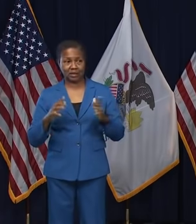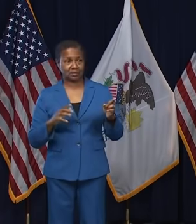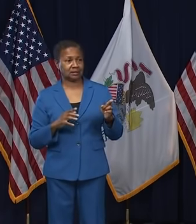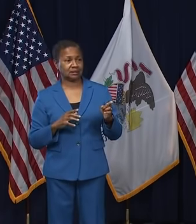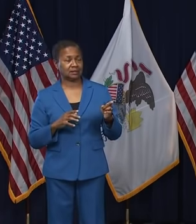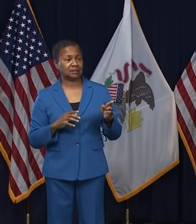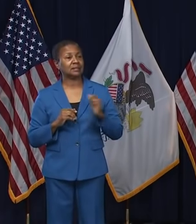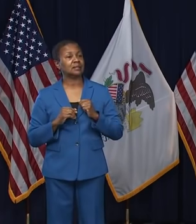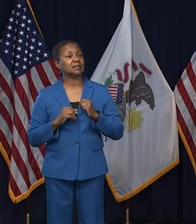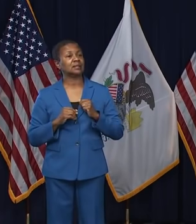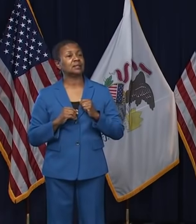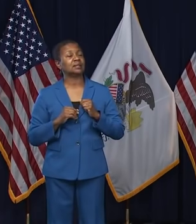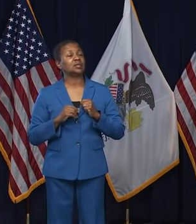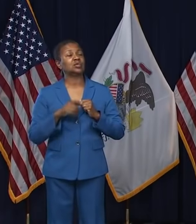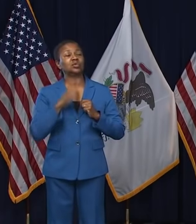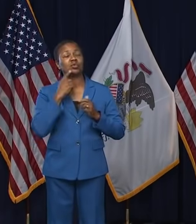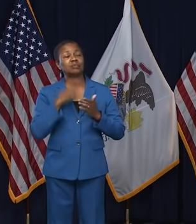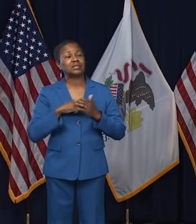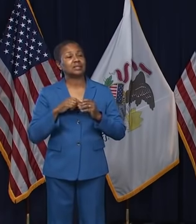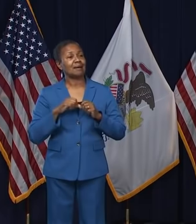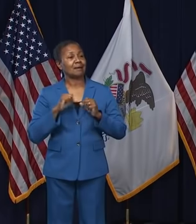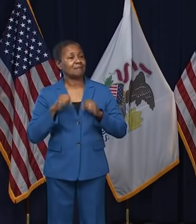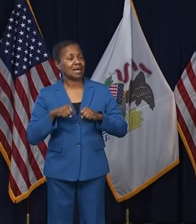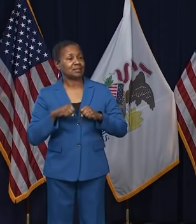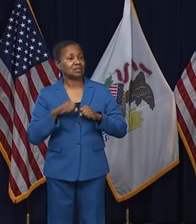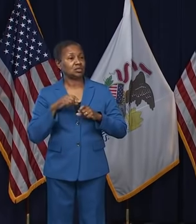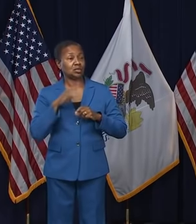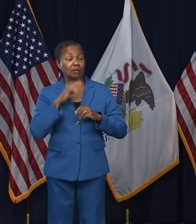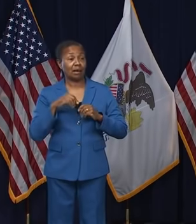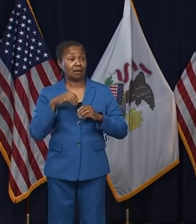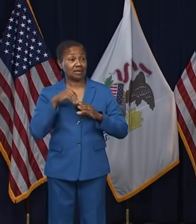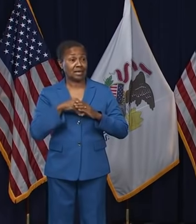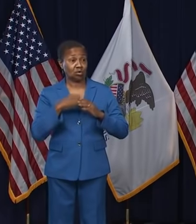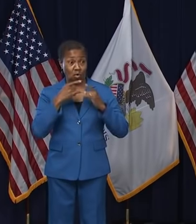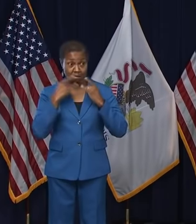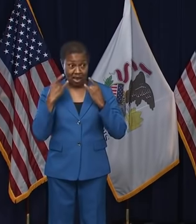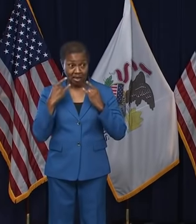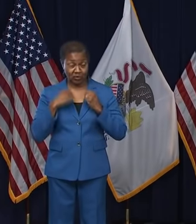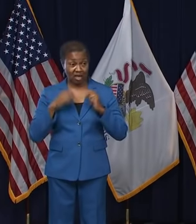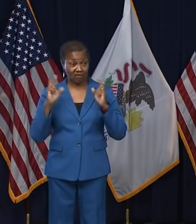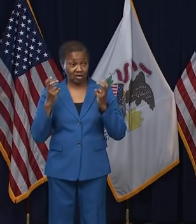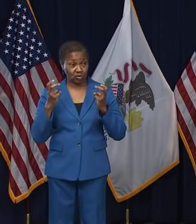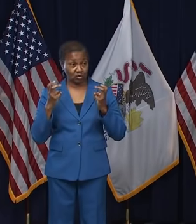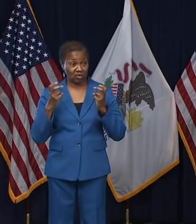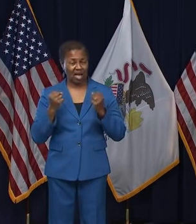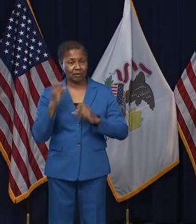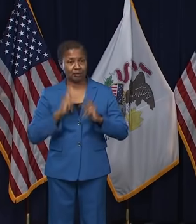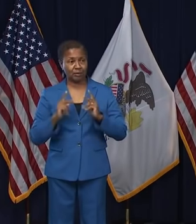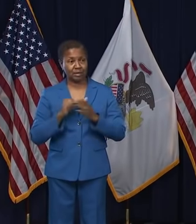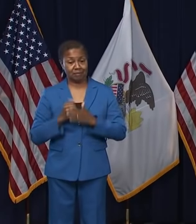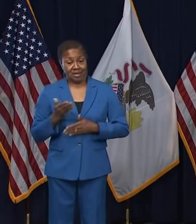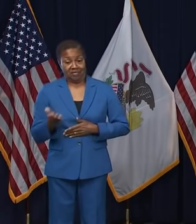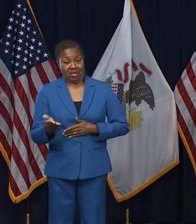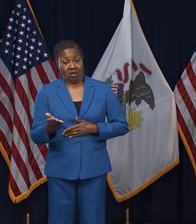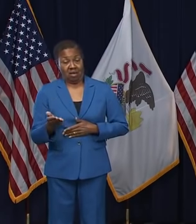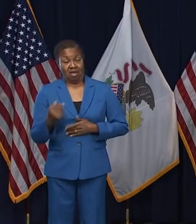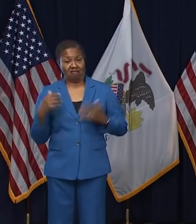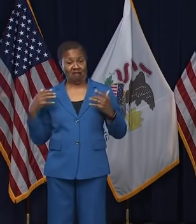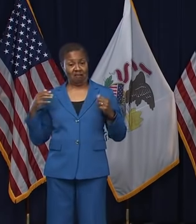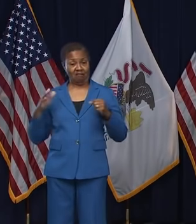Merion cracked and then you can